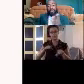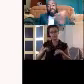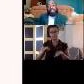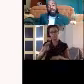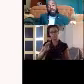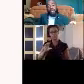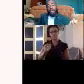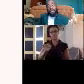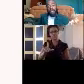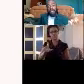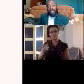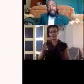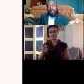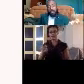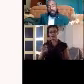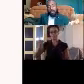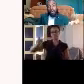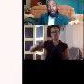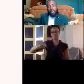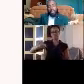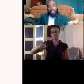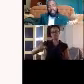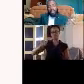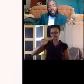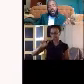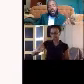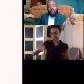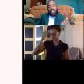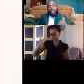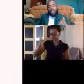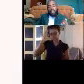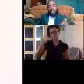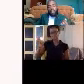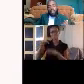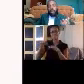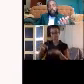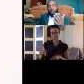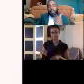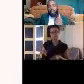internally and externally from an organization. But what does it look like to call people